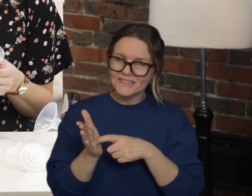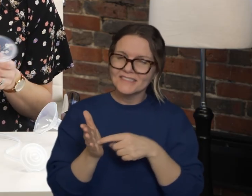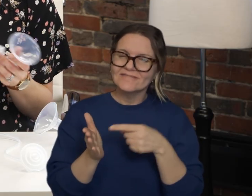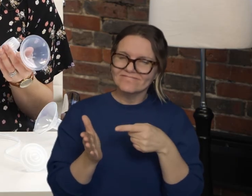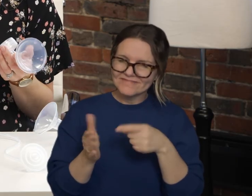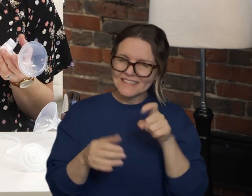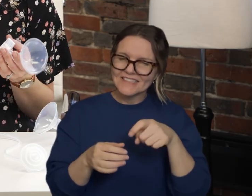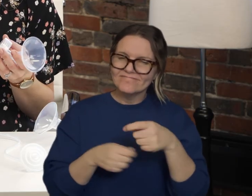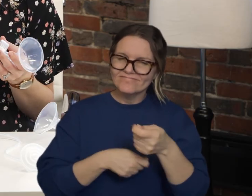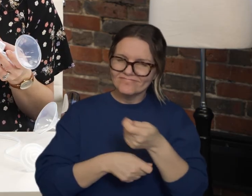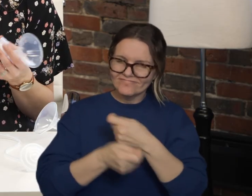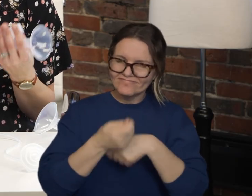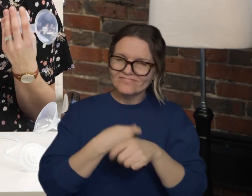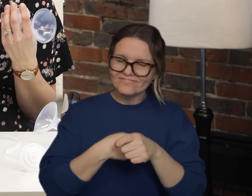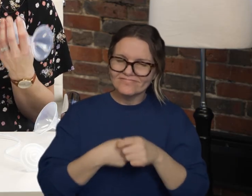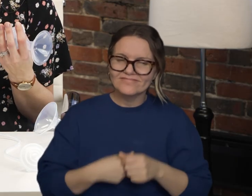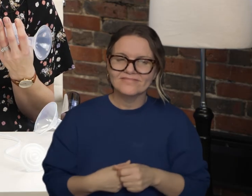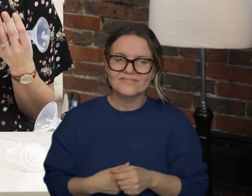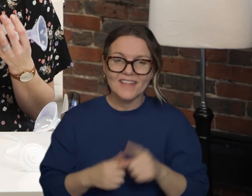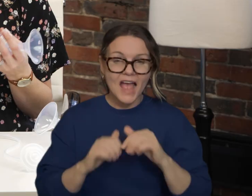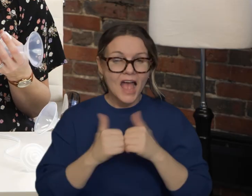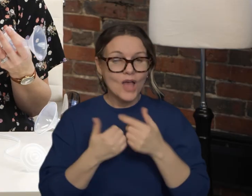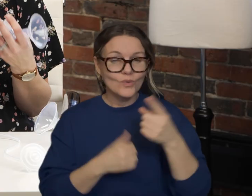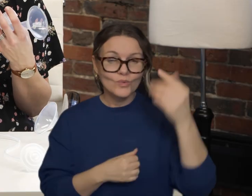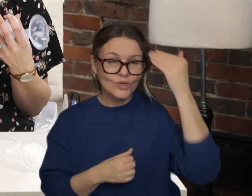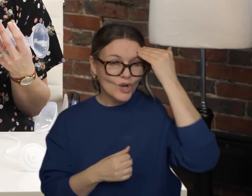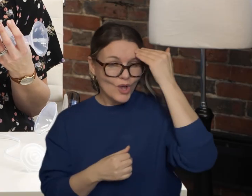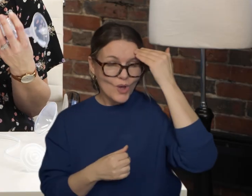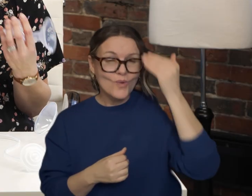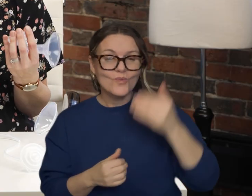whether or not you need to replace it you may have no suction on the side that you're trying